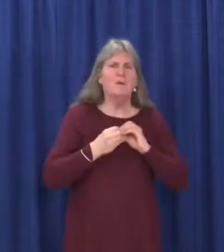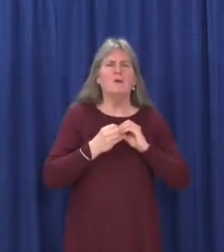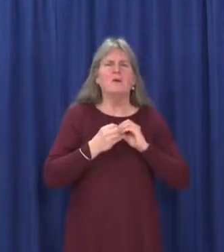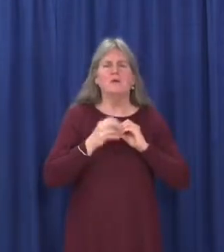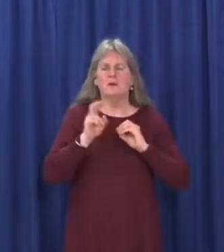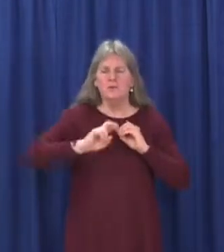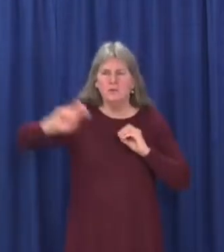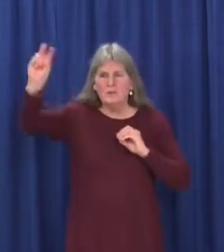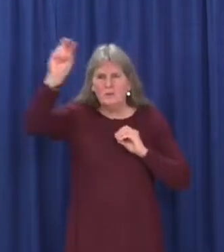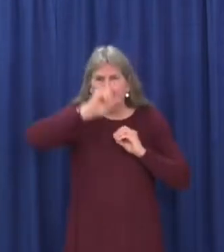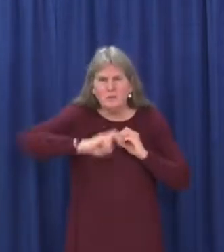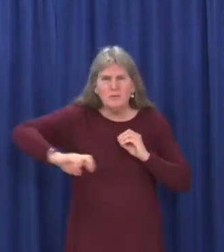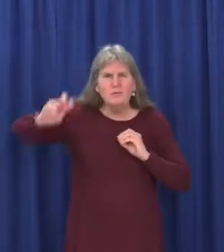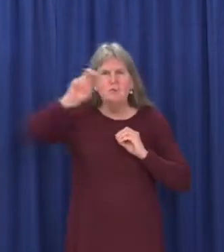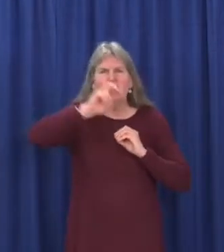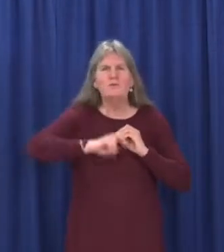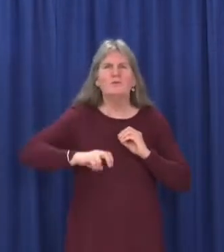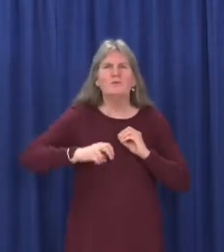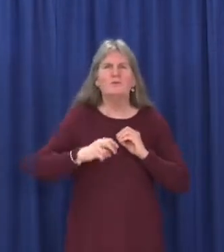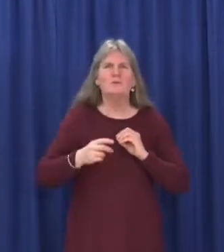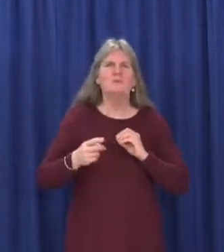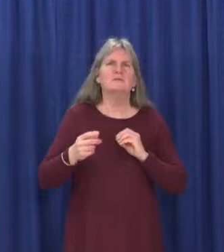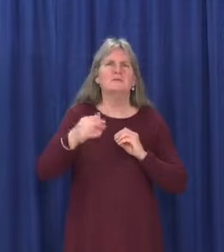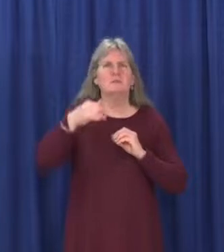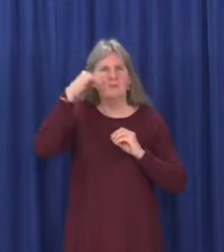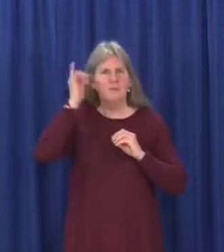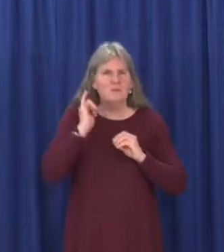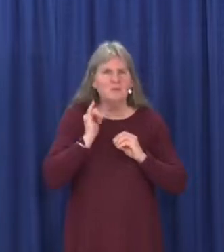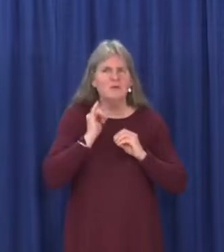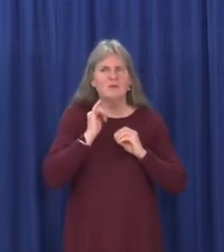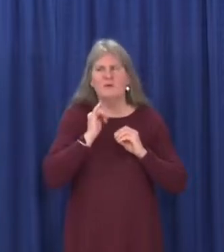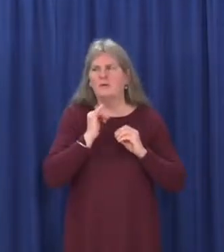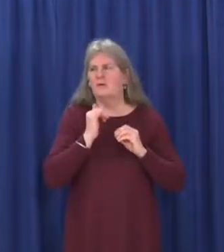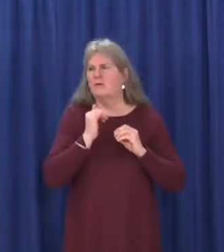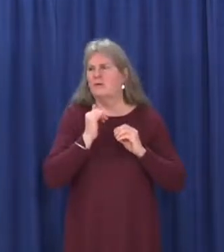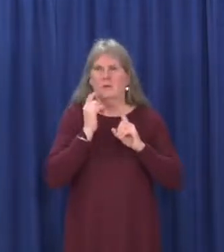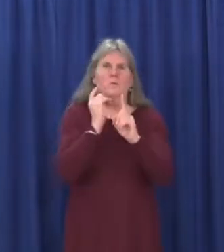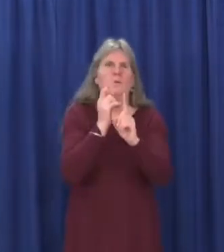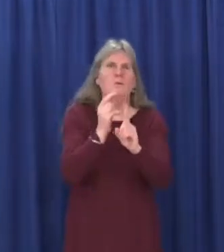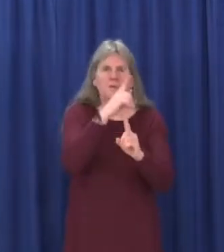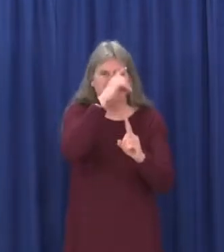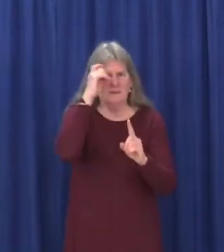that we Yukoners enjoy, including travel for ourselves.